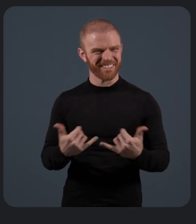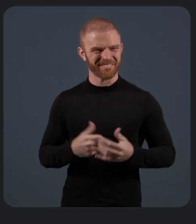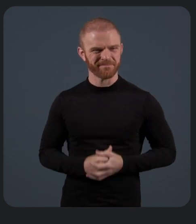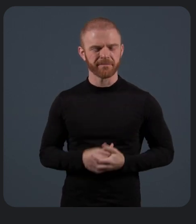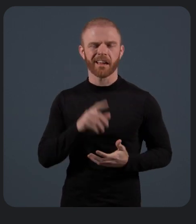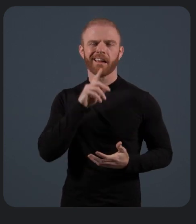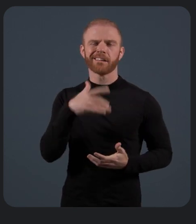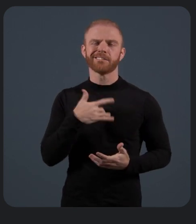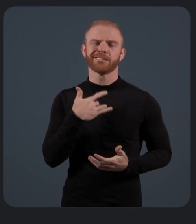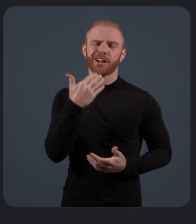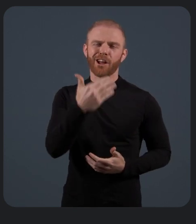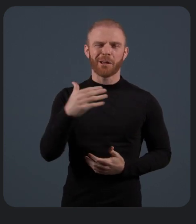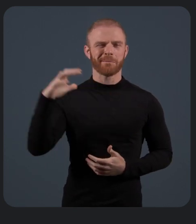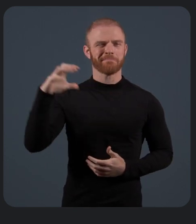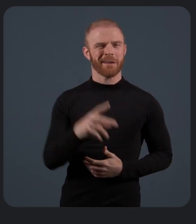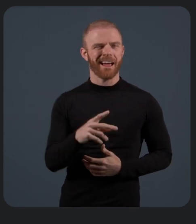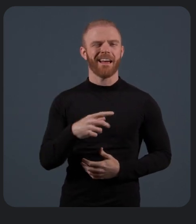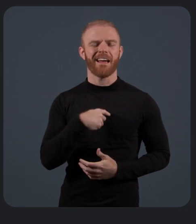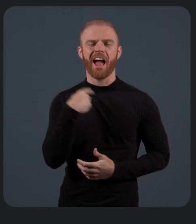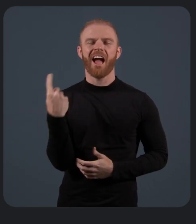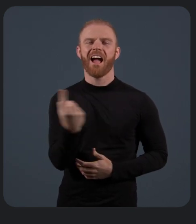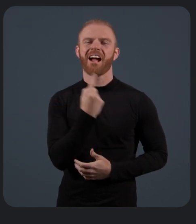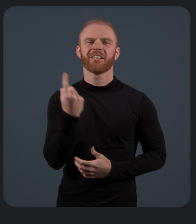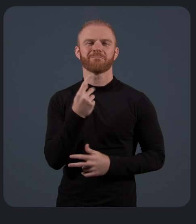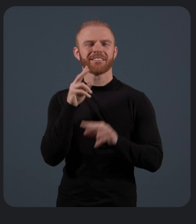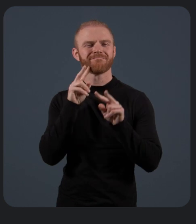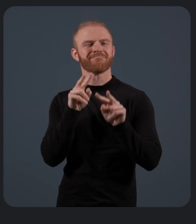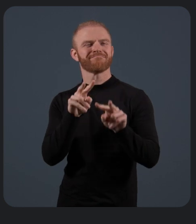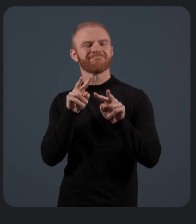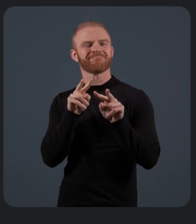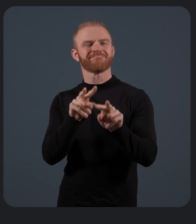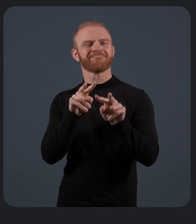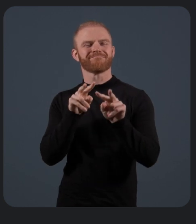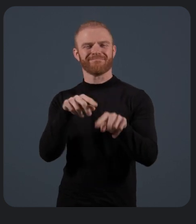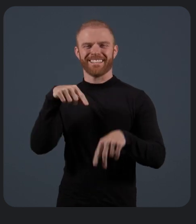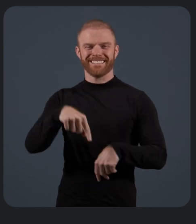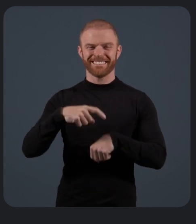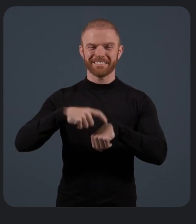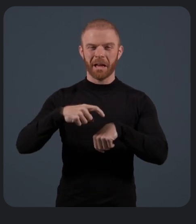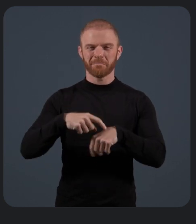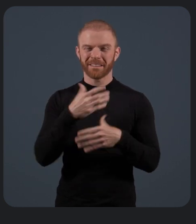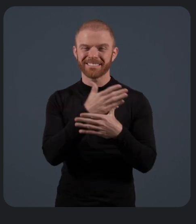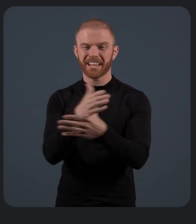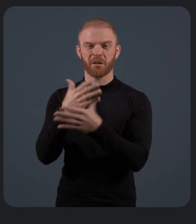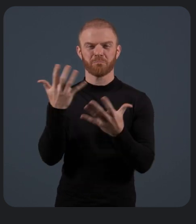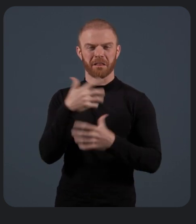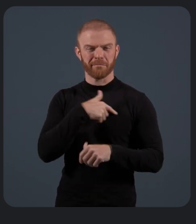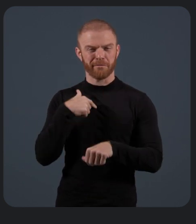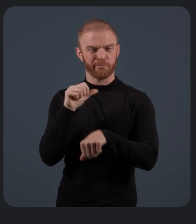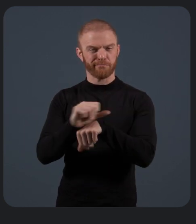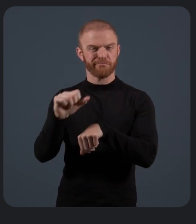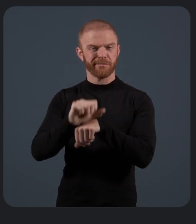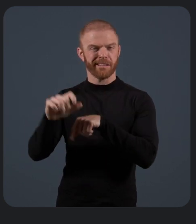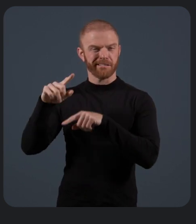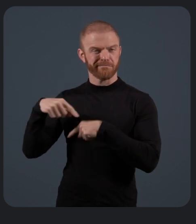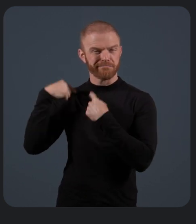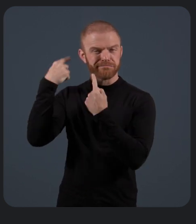It feels so good to be back. We look forward to this time to share what we've been working on, along